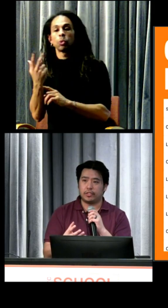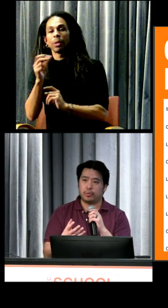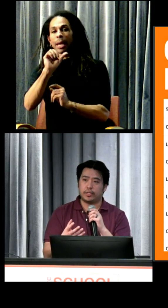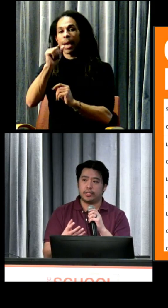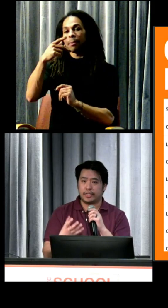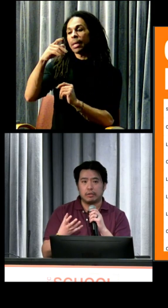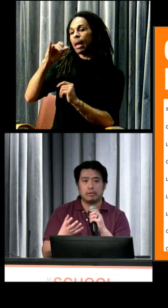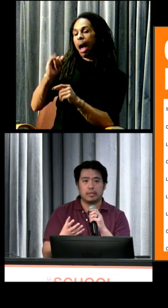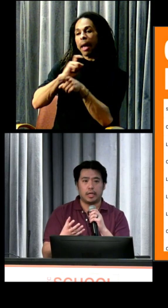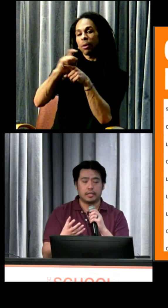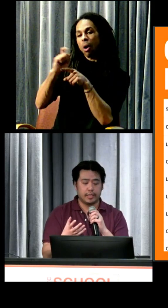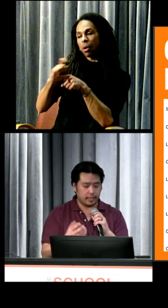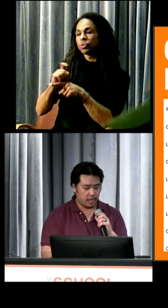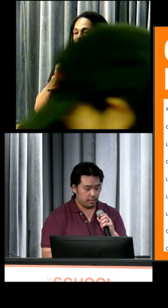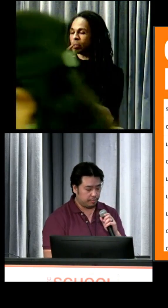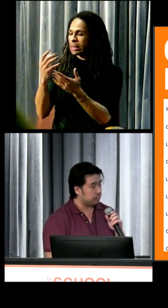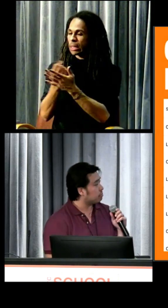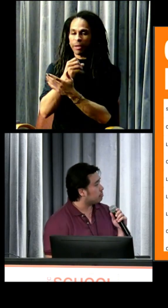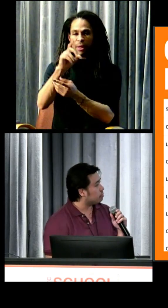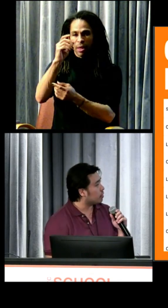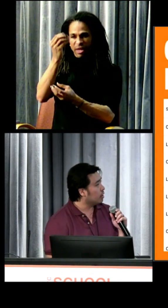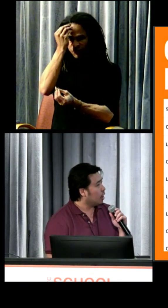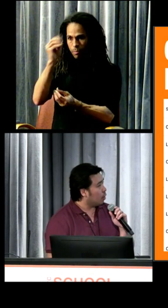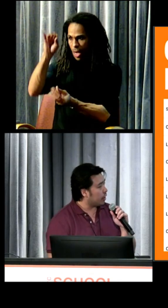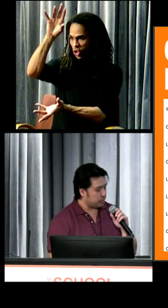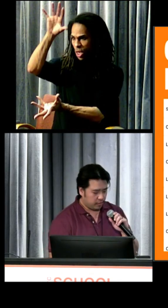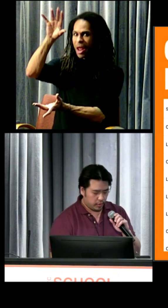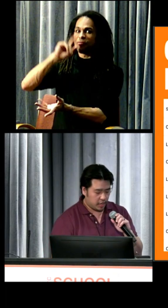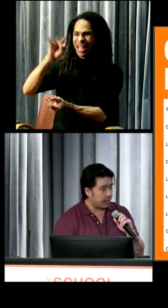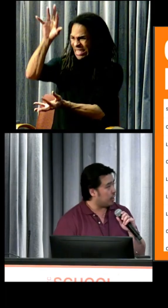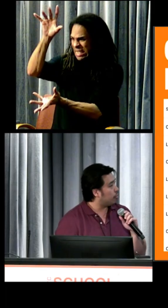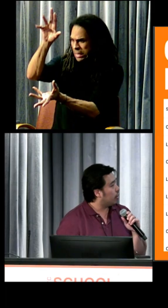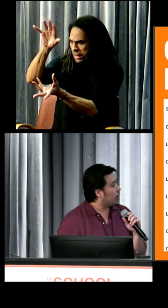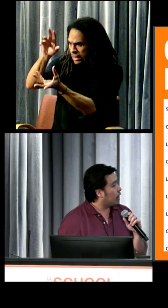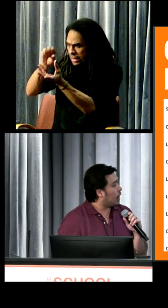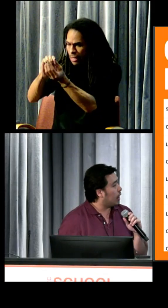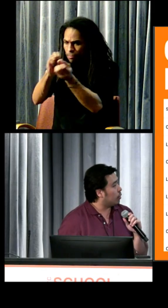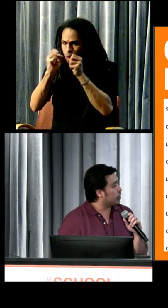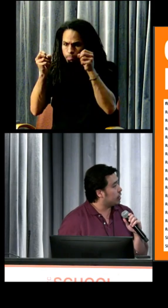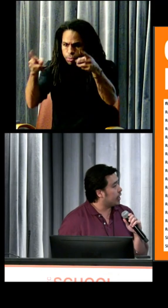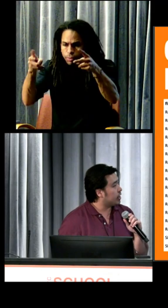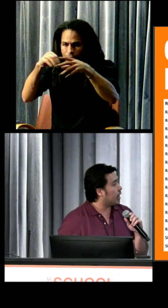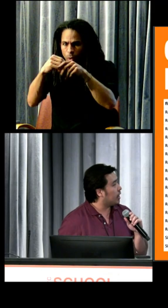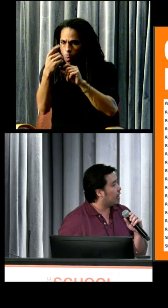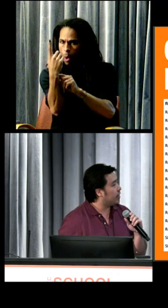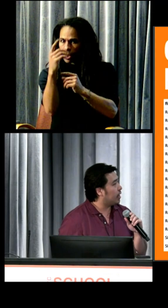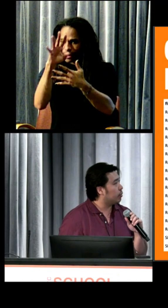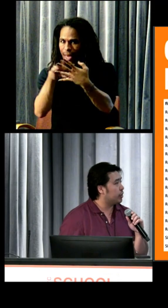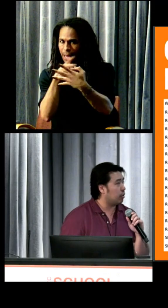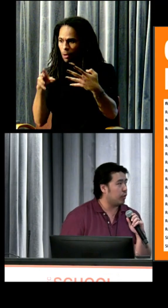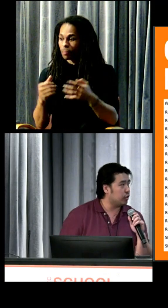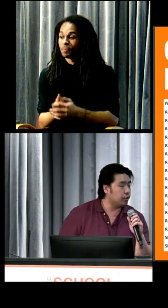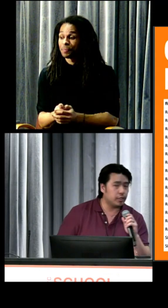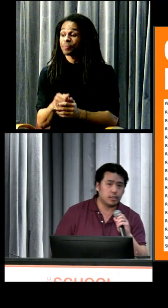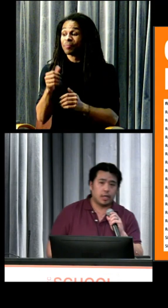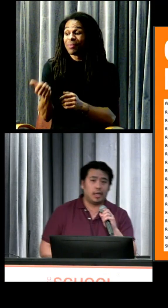So a lot of times this ends up in helping with the decision-making process, or it may lead to some